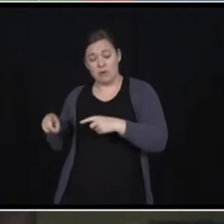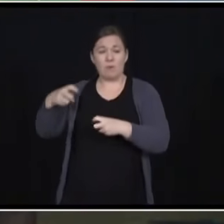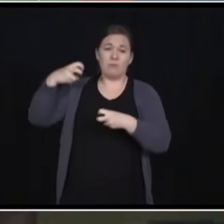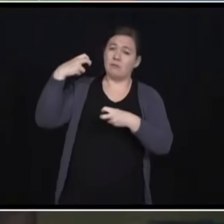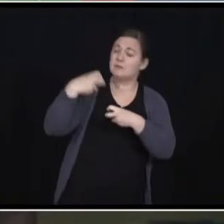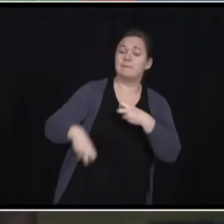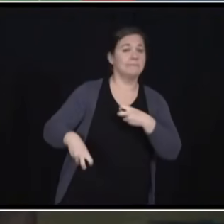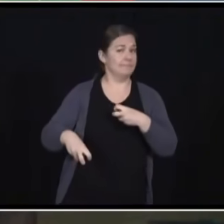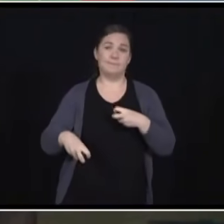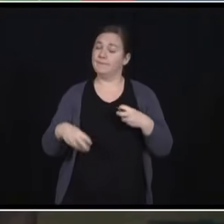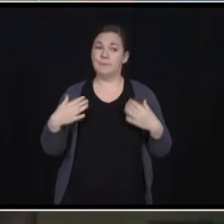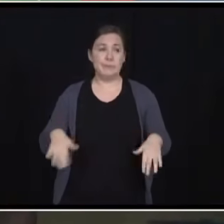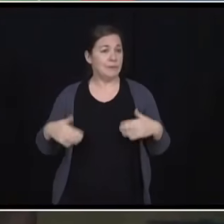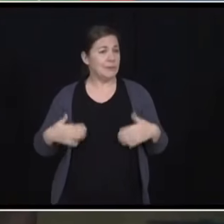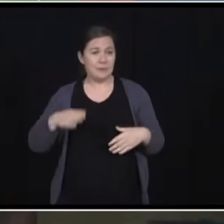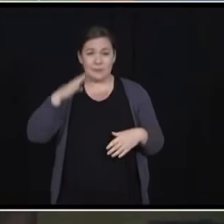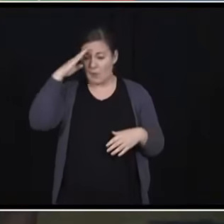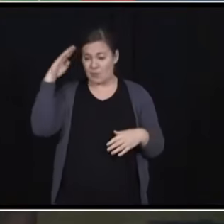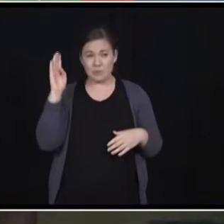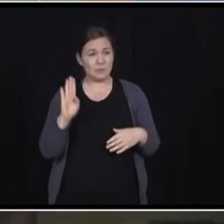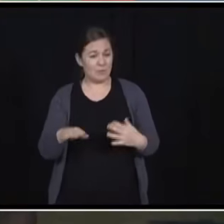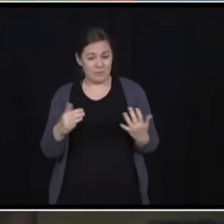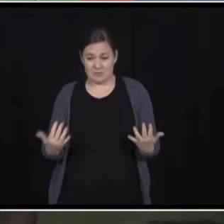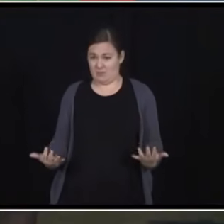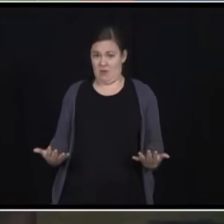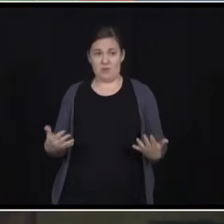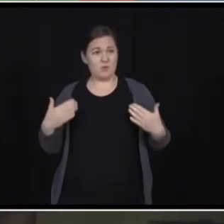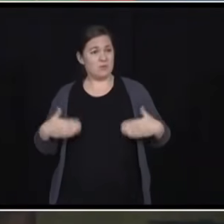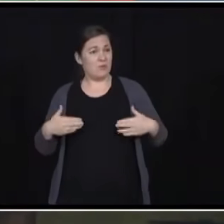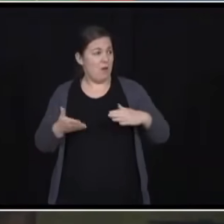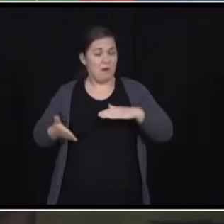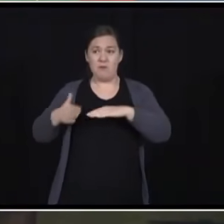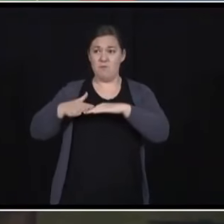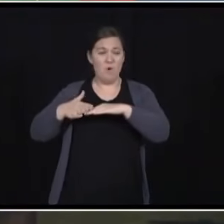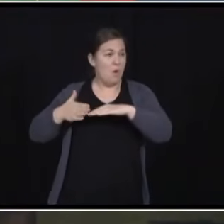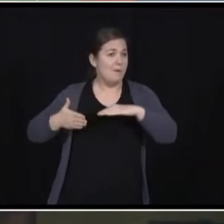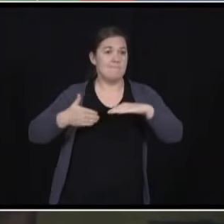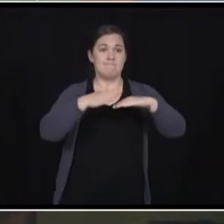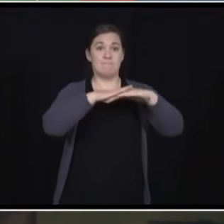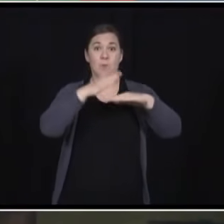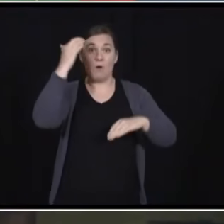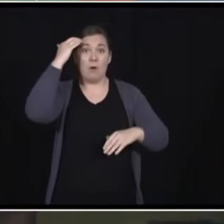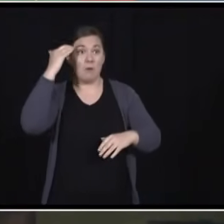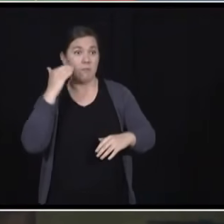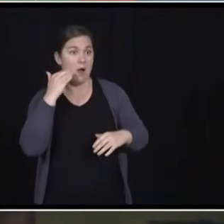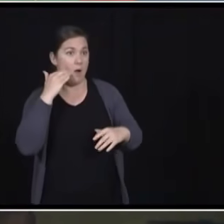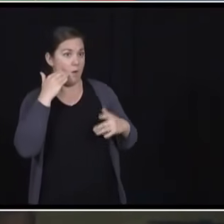a light at the end of the tunnel right now. Folks, I know it has been a long 9 months for